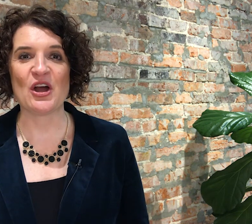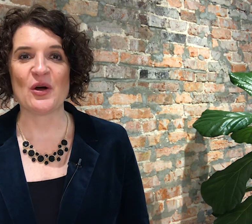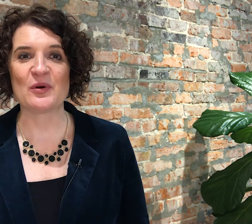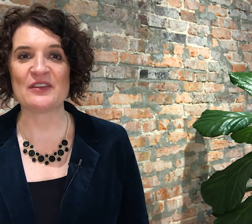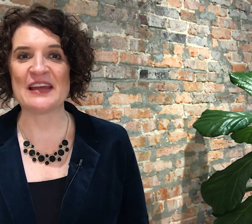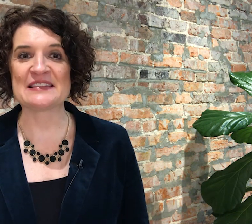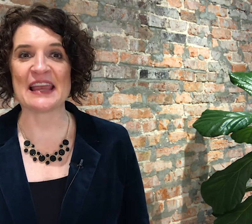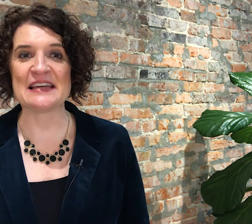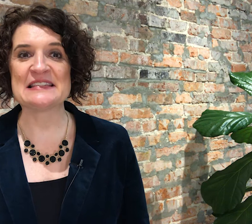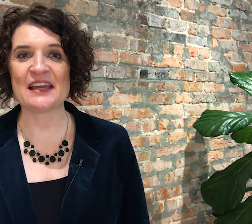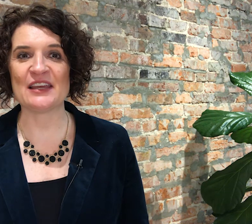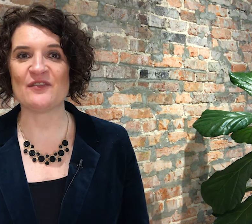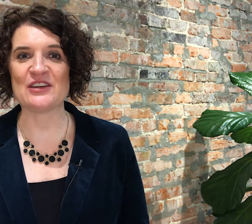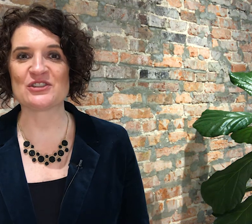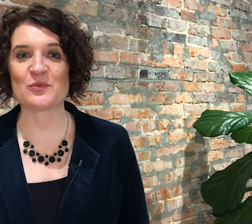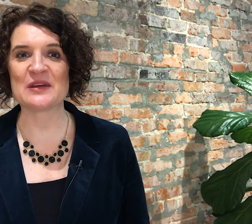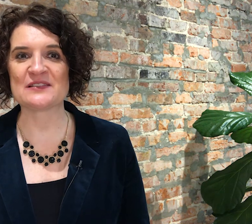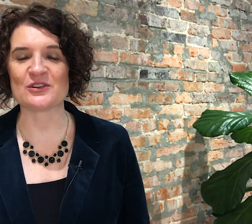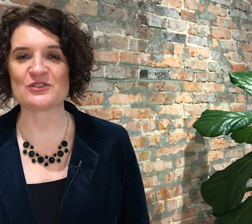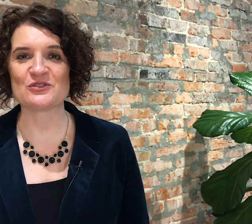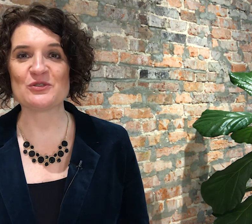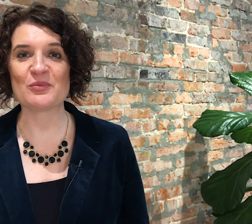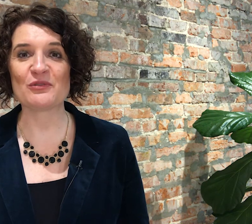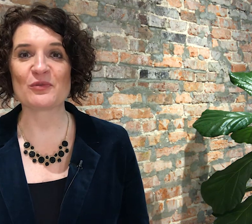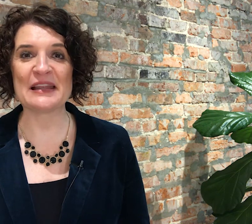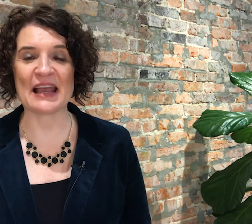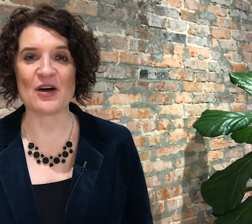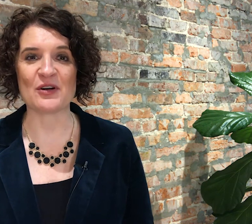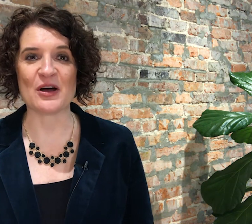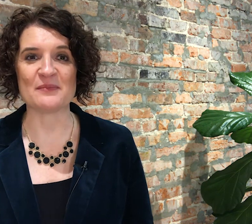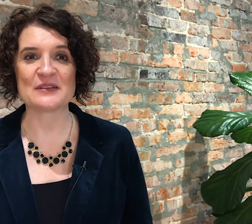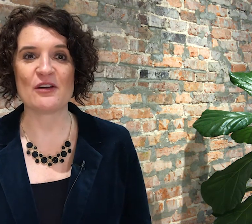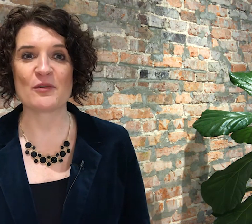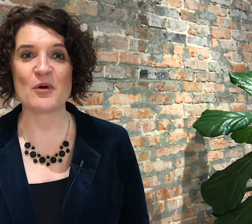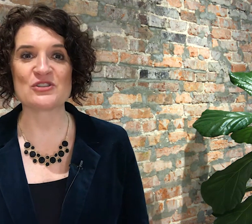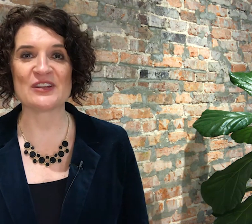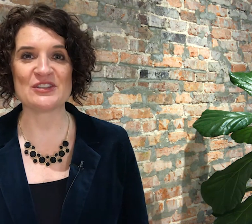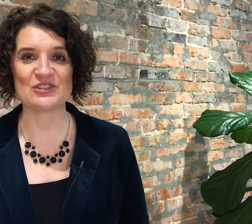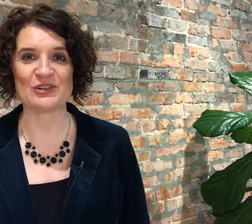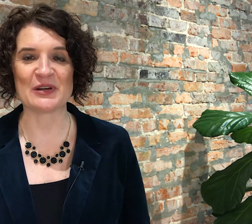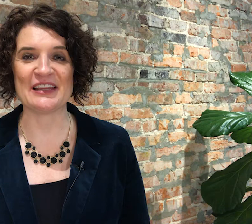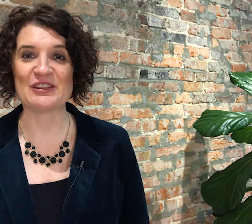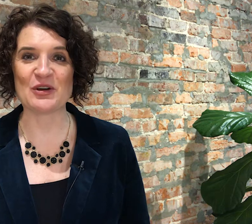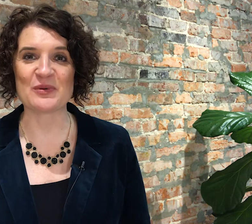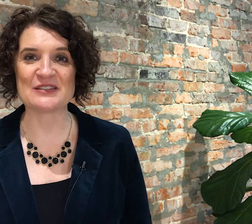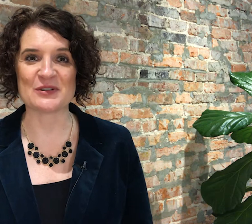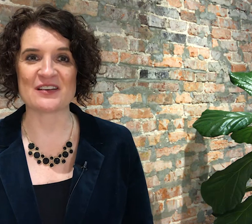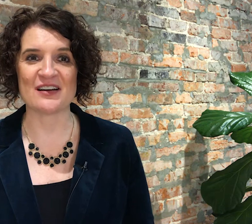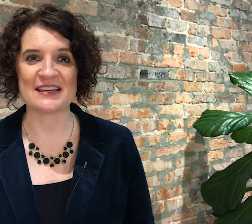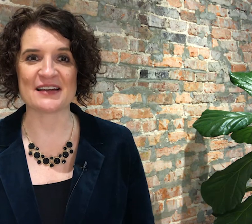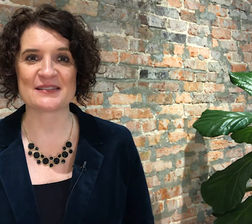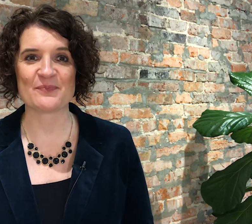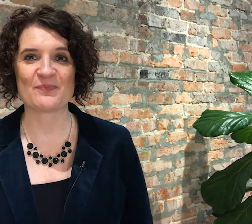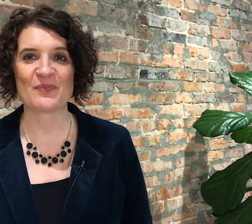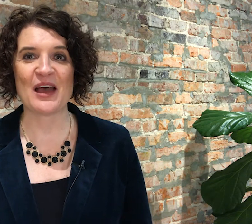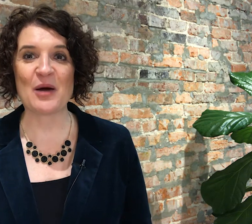Together, we’re advancing EdTech innovation and research to improve reading outcomes for marginalized children in low-resource contexts.